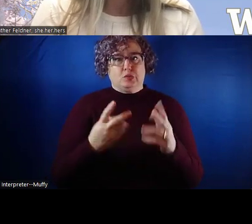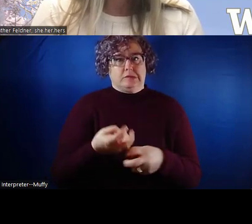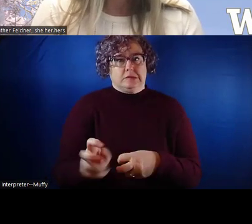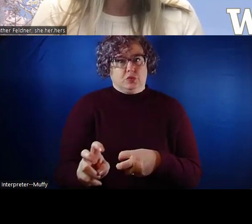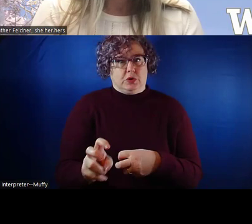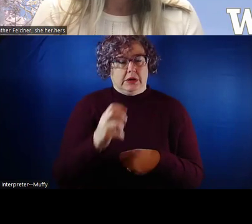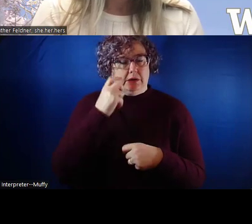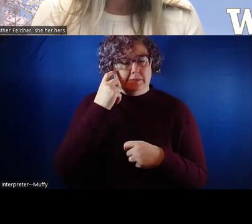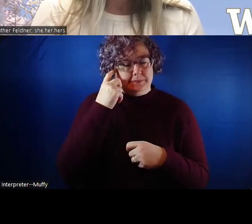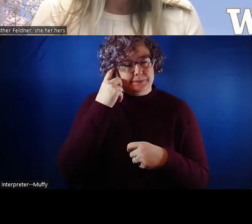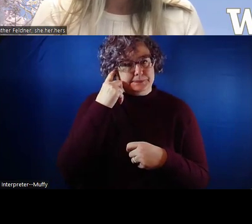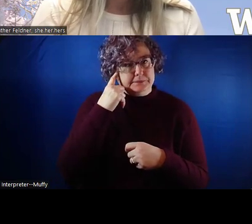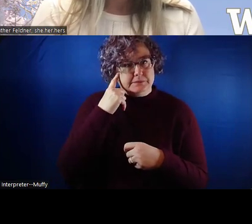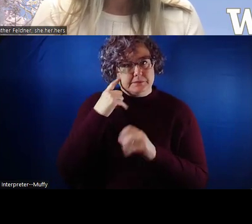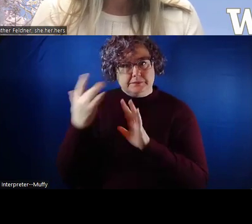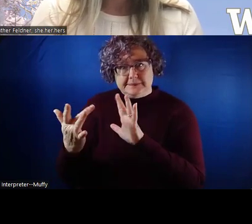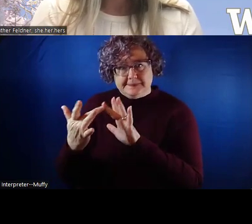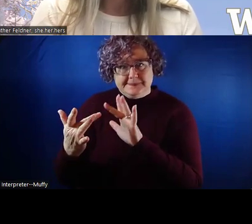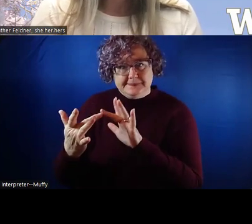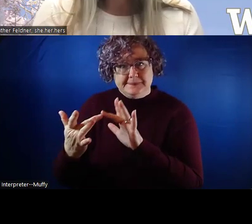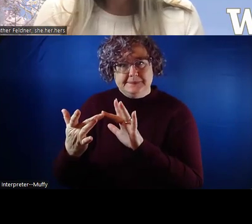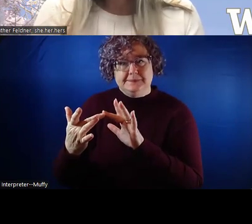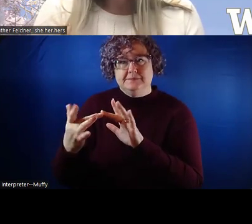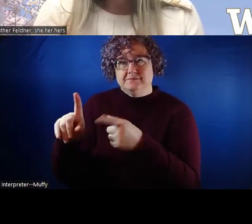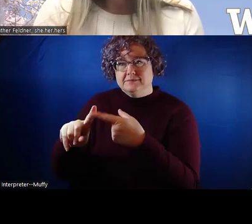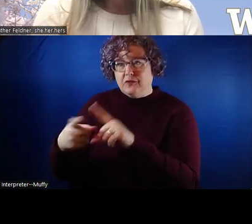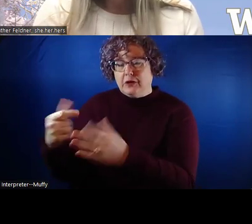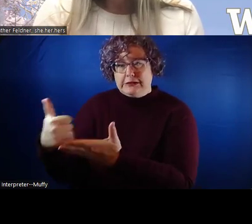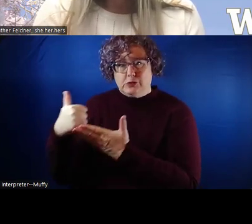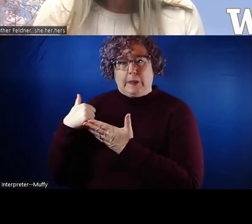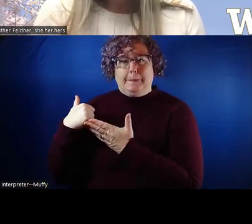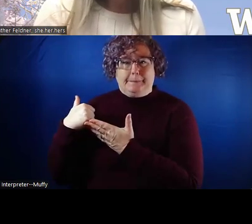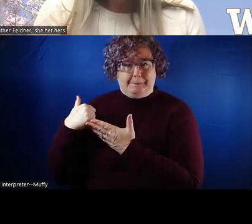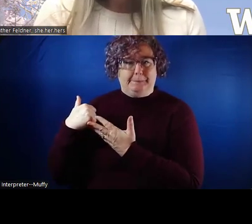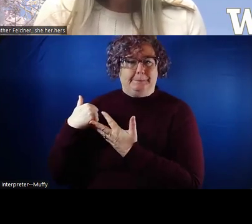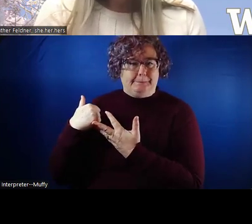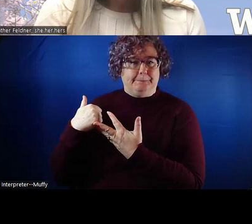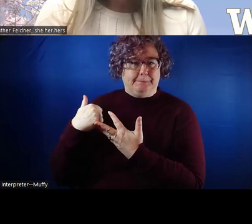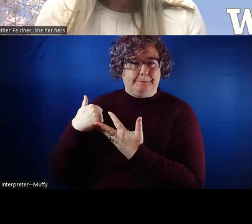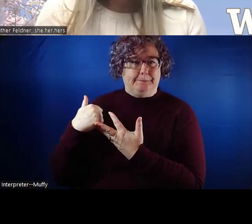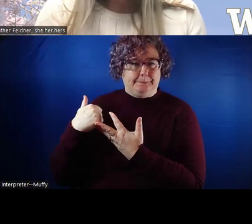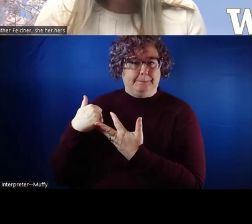So I had to reach out to friends to help me to plan the transportation